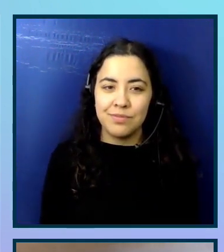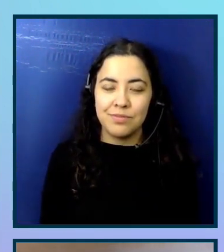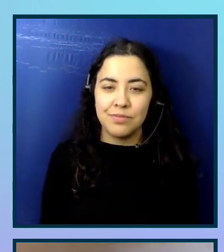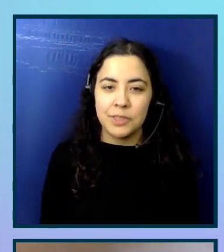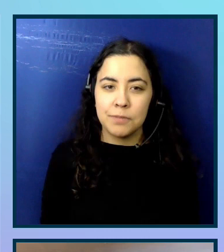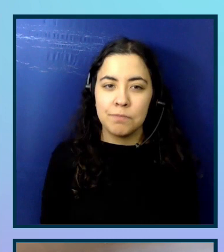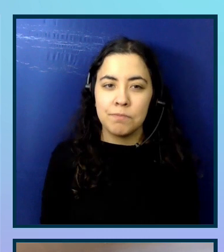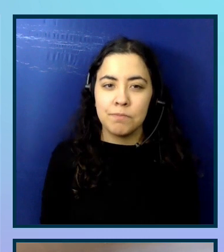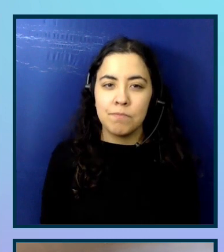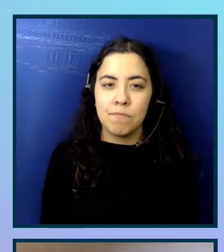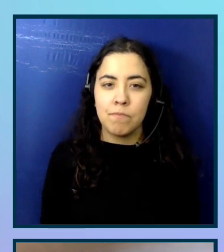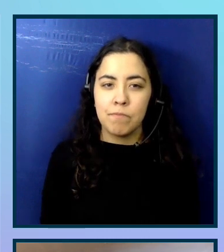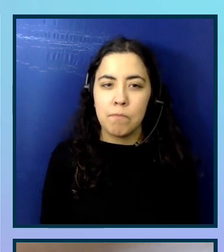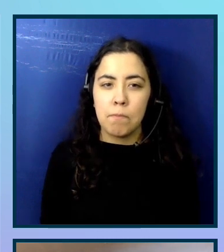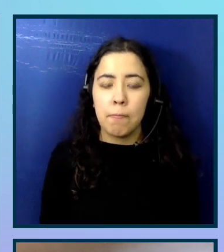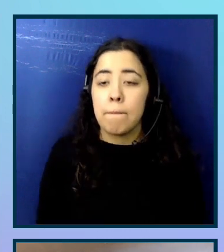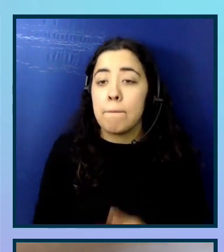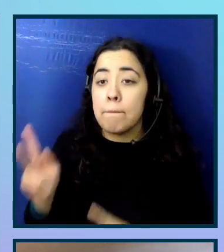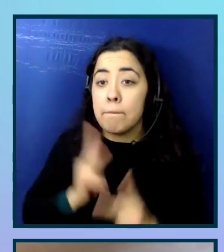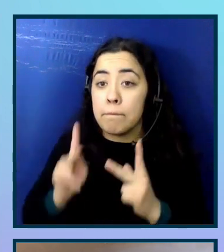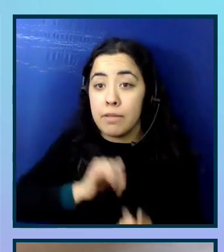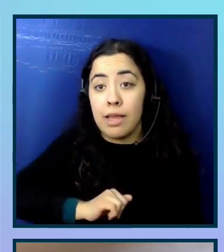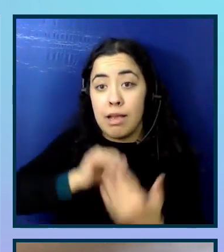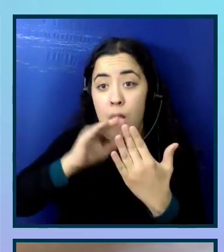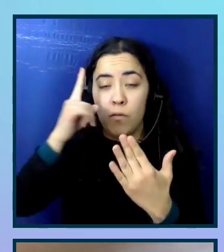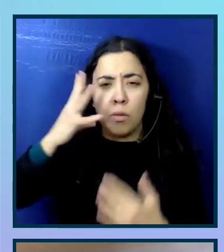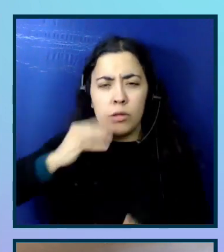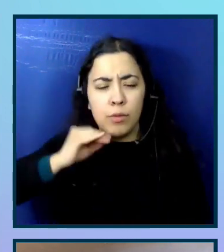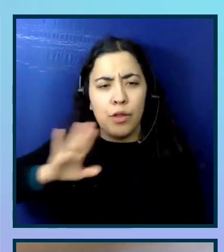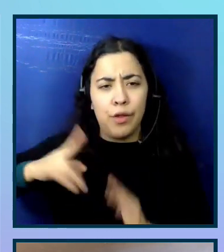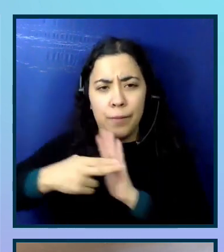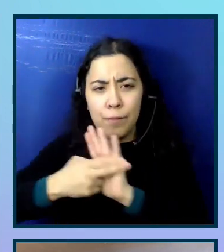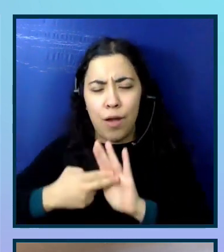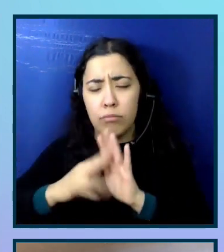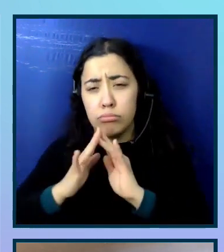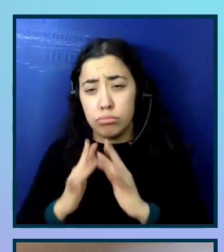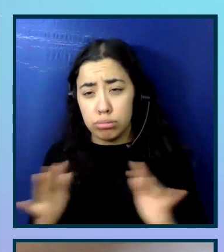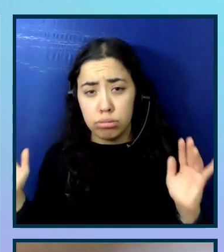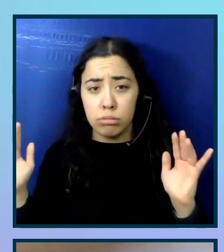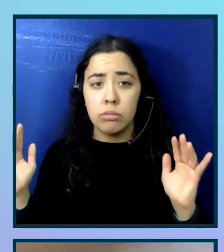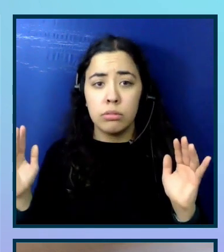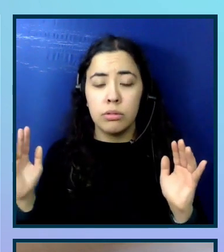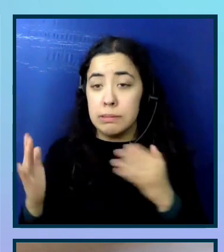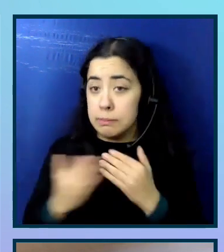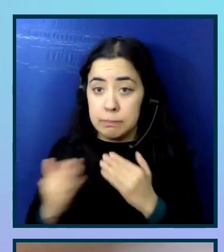The various touchpoints that people encounter to experience a brand- whether digital or analog-